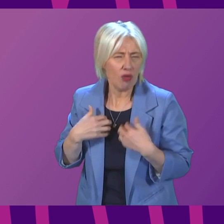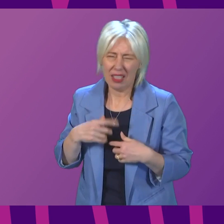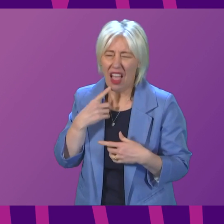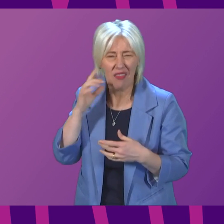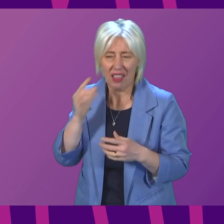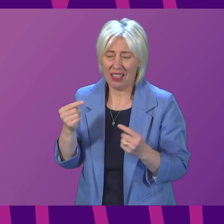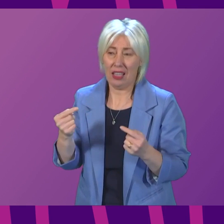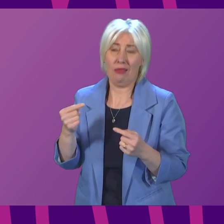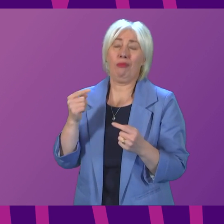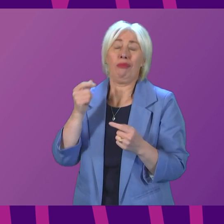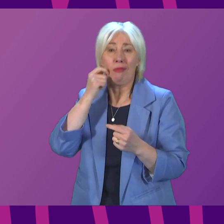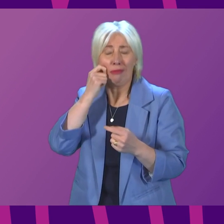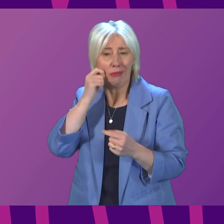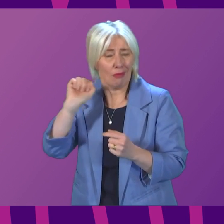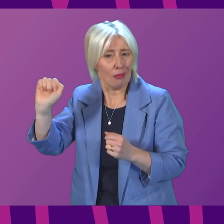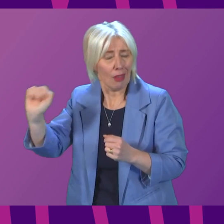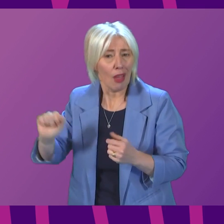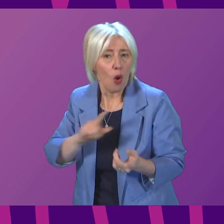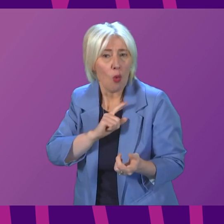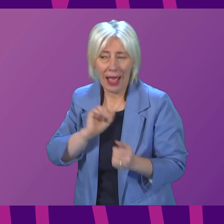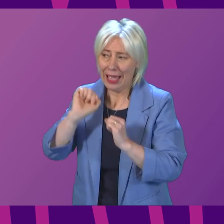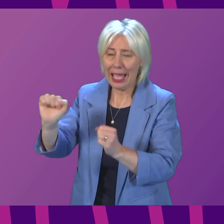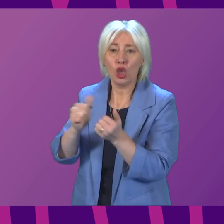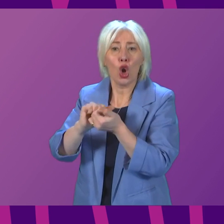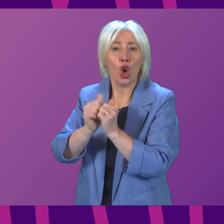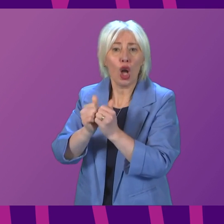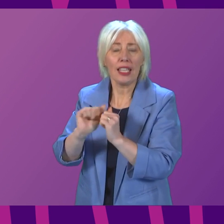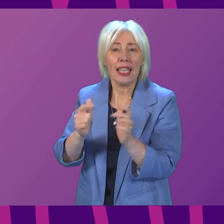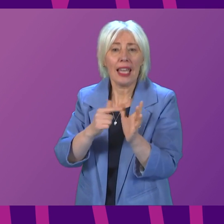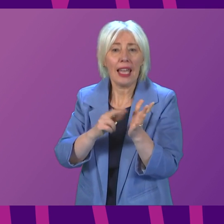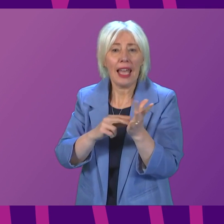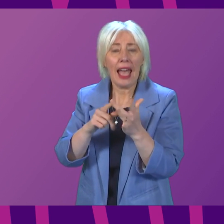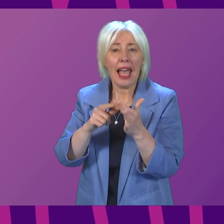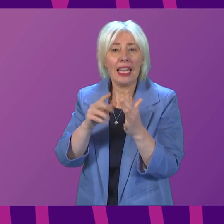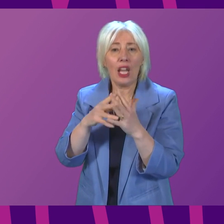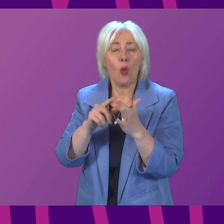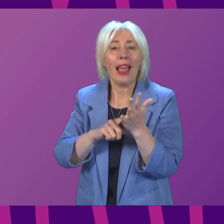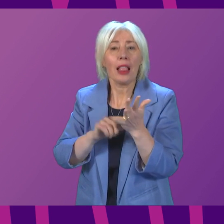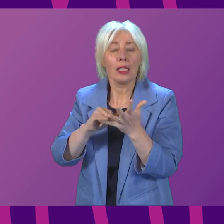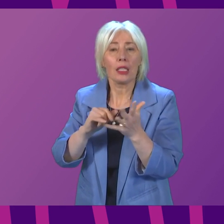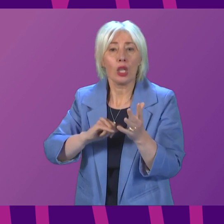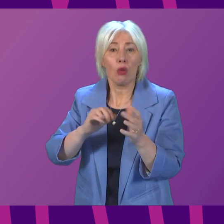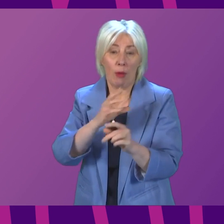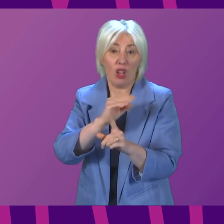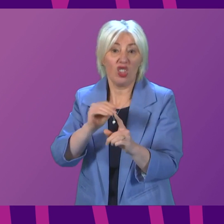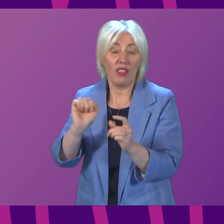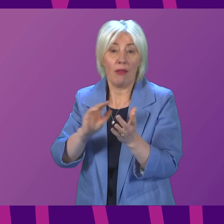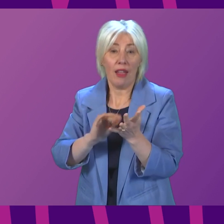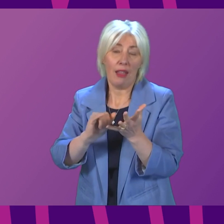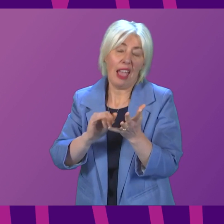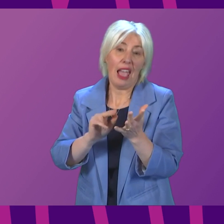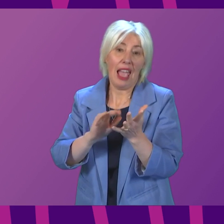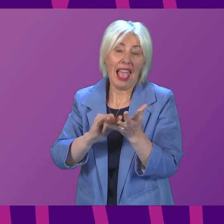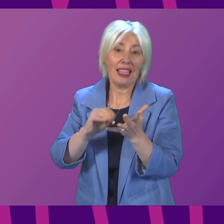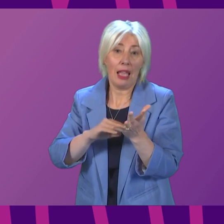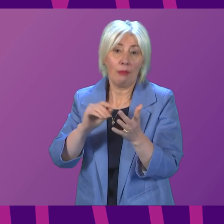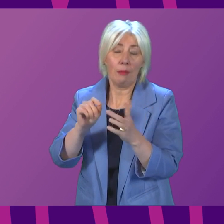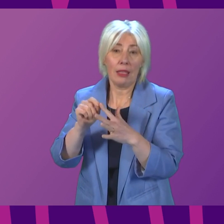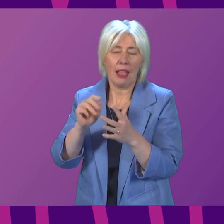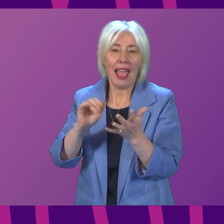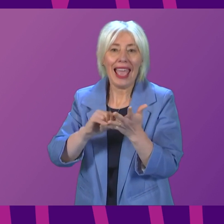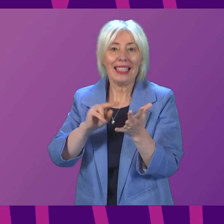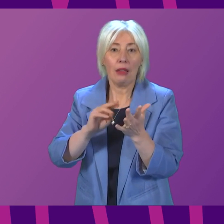Here is what his colleague, Annie Wells, a Scottish Conservative MSP said in response